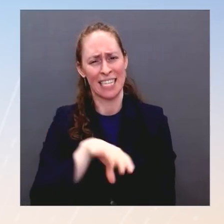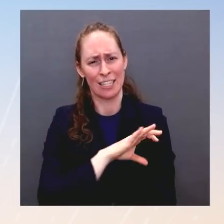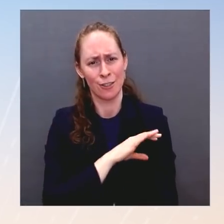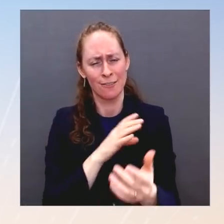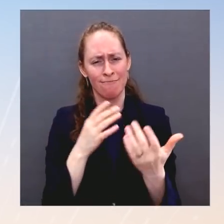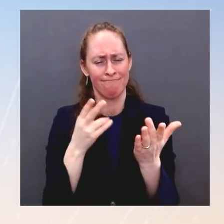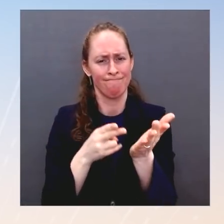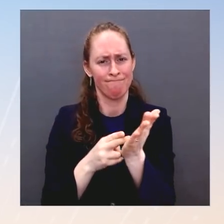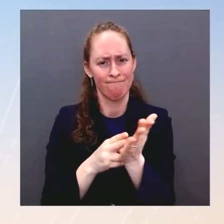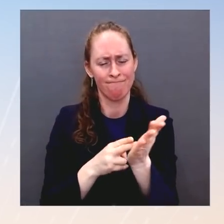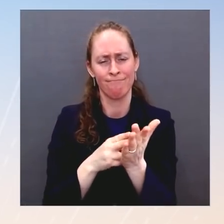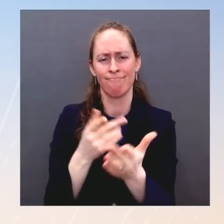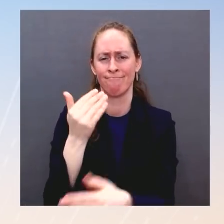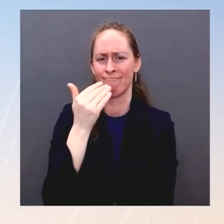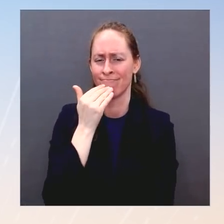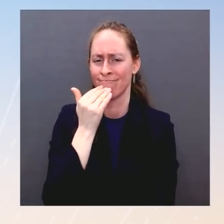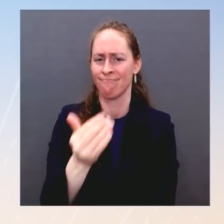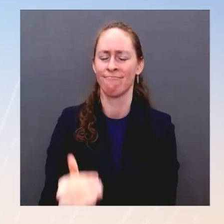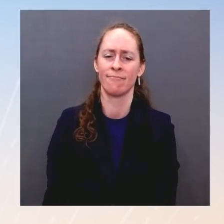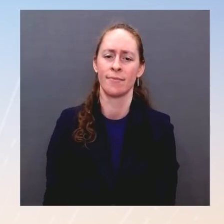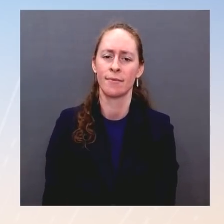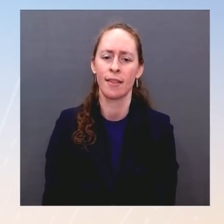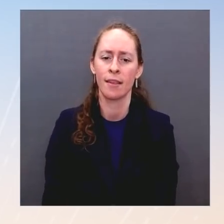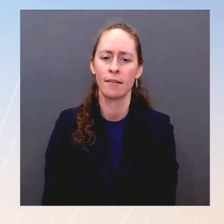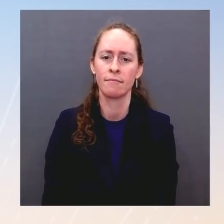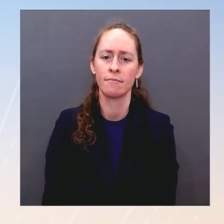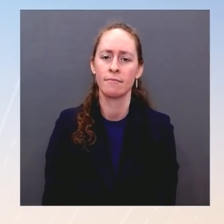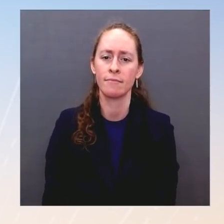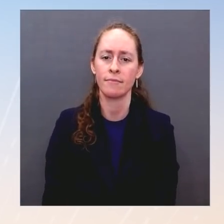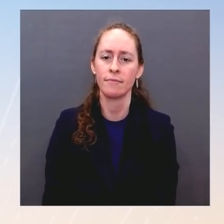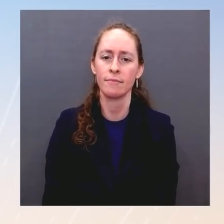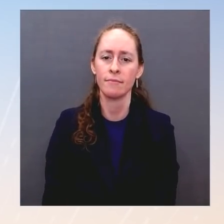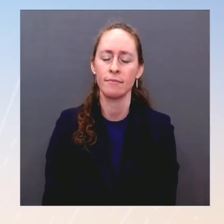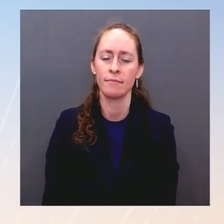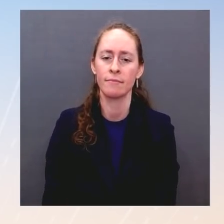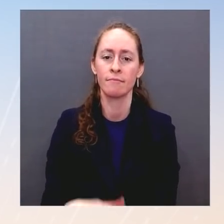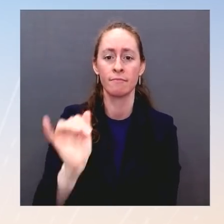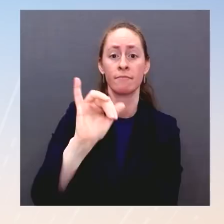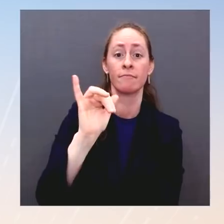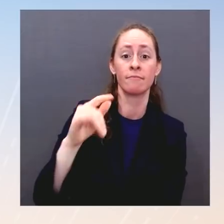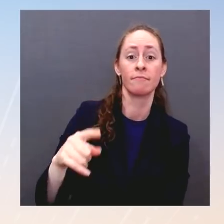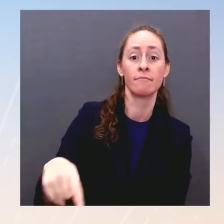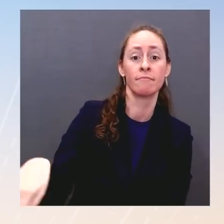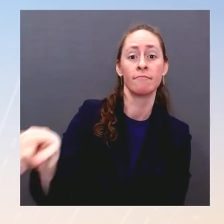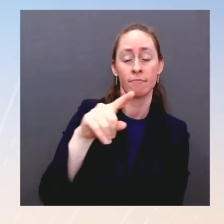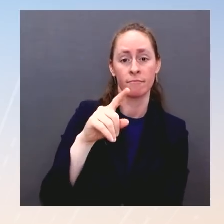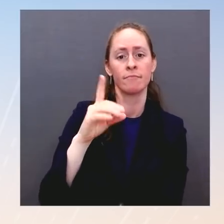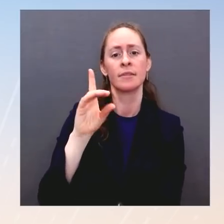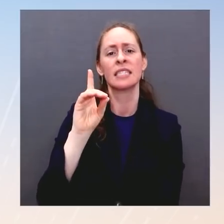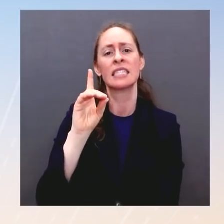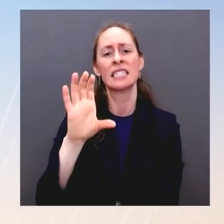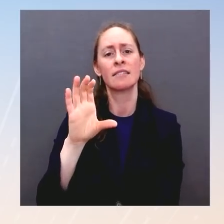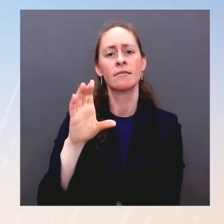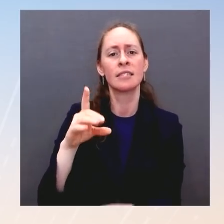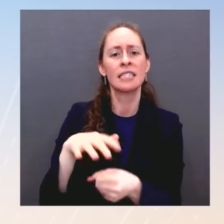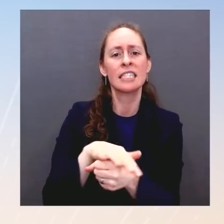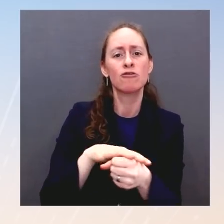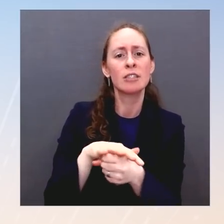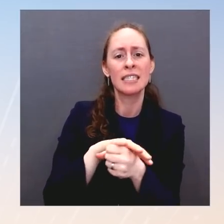and I would also note, that former D.C. District Judge Thomas Griffith, appointed by President George W. Bush, publicly supported her D.C. Court nomination.